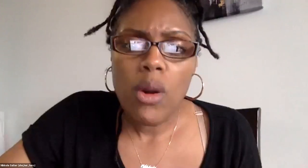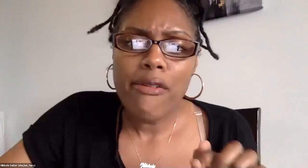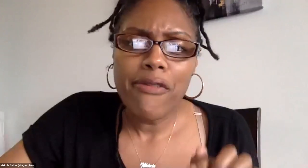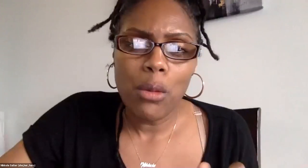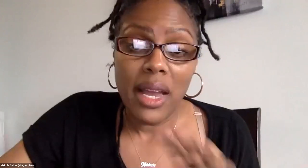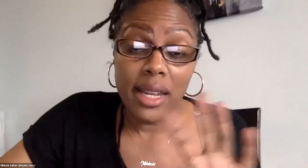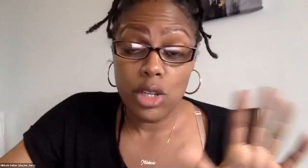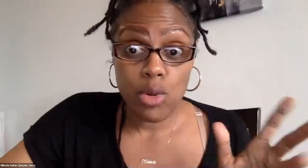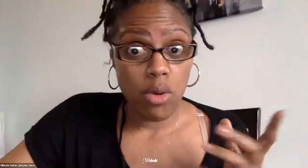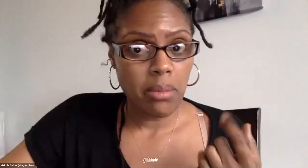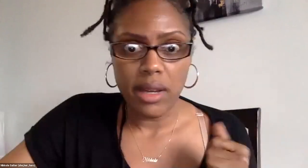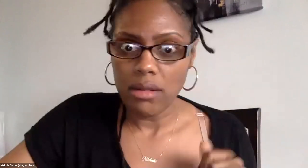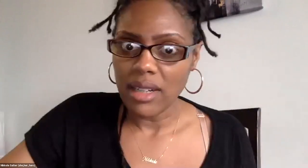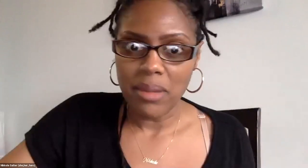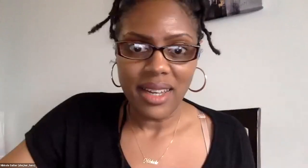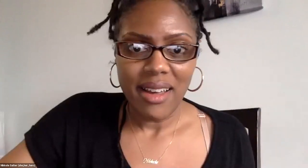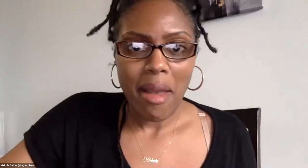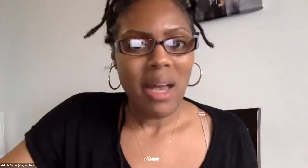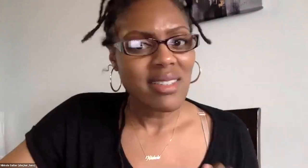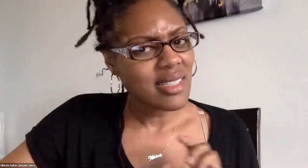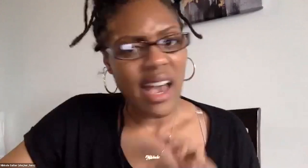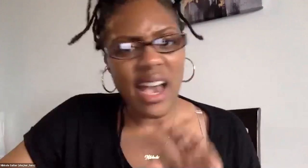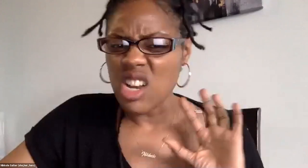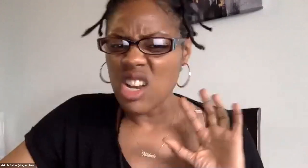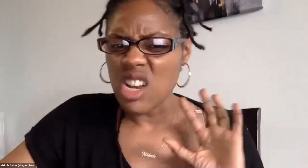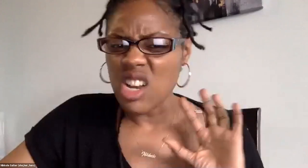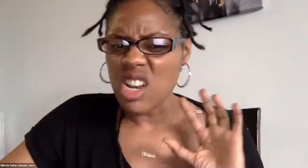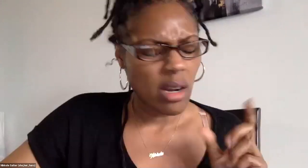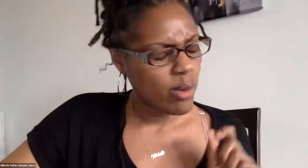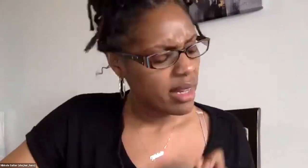when I feel my industry crumbling around me, my society crumbling around me,